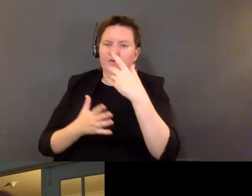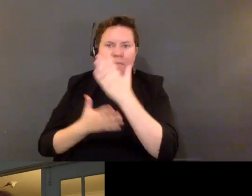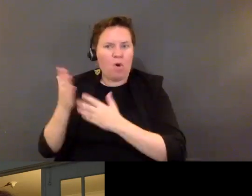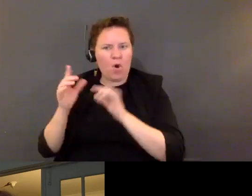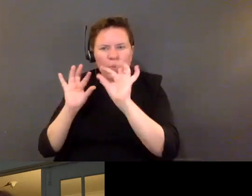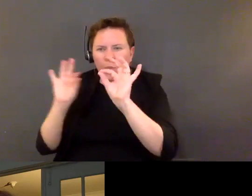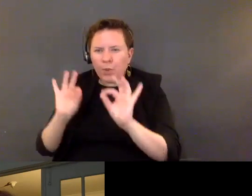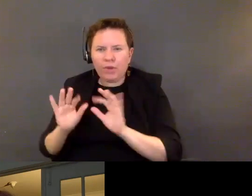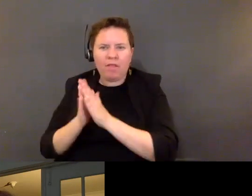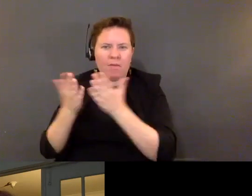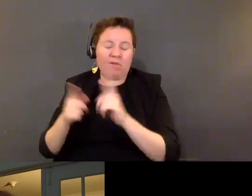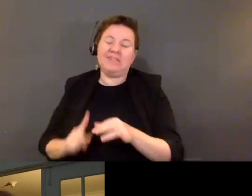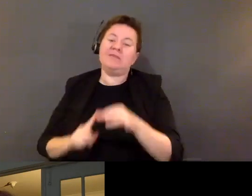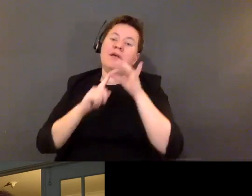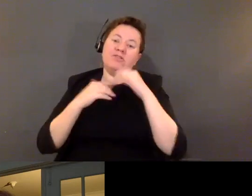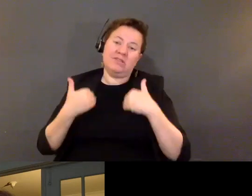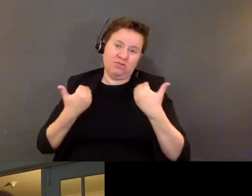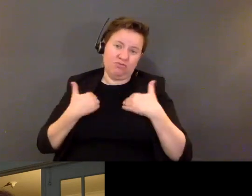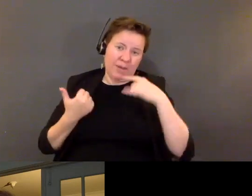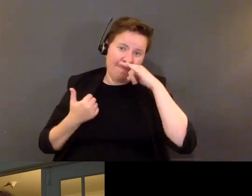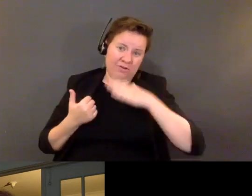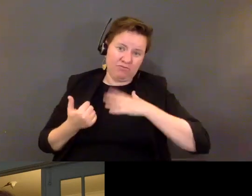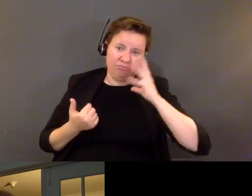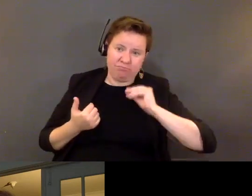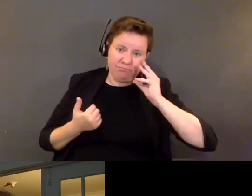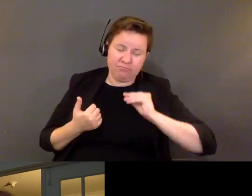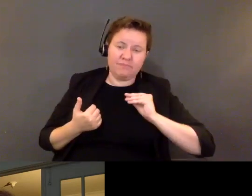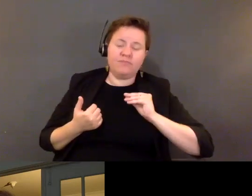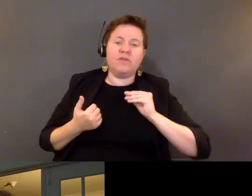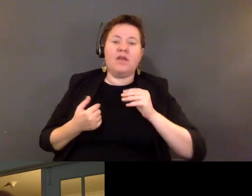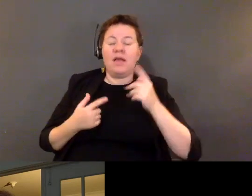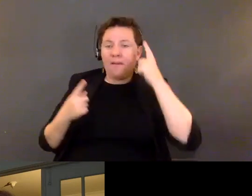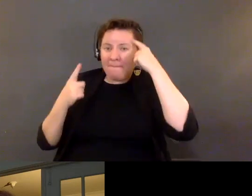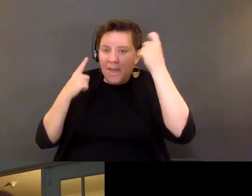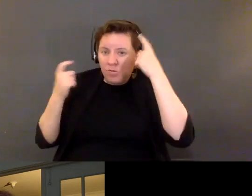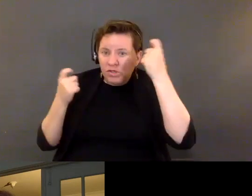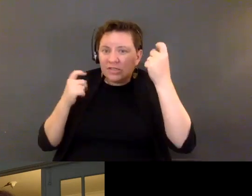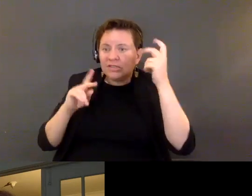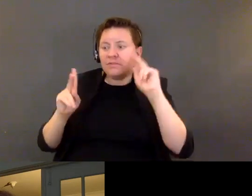but especially childhood and the memories people had of me are not the memories i had with myself